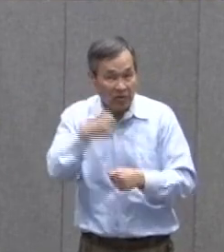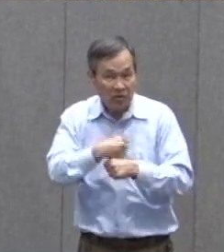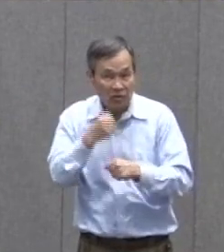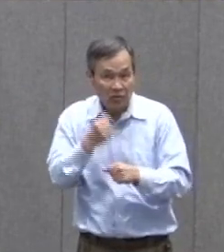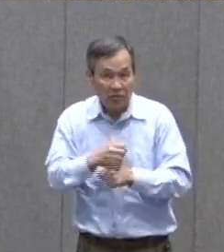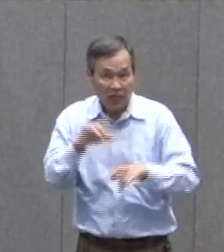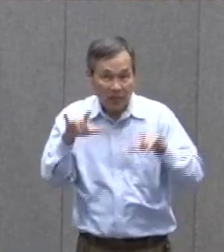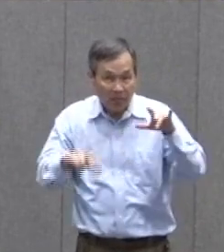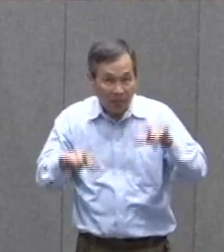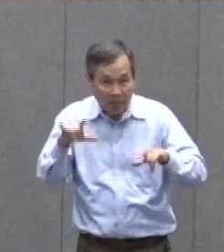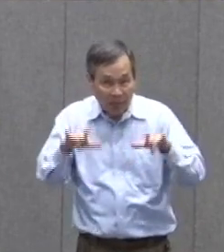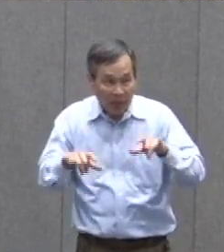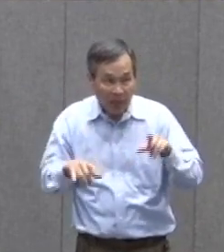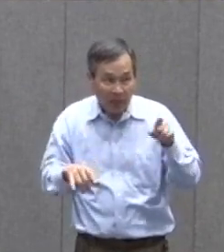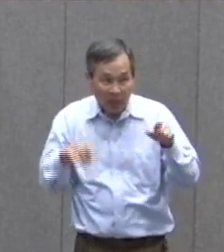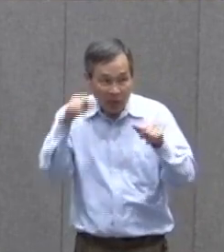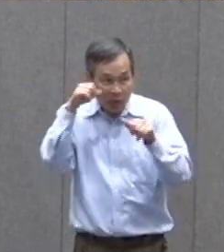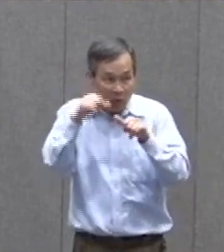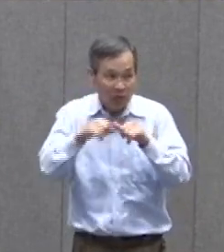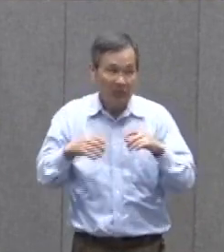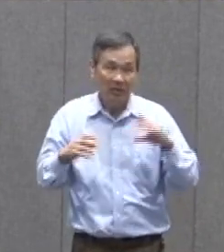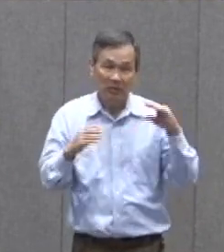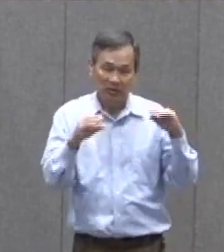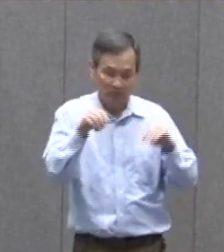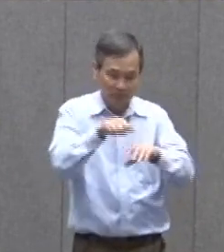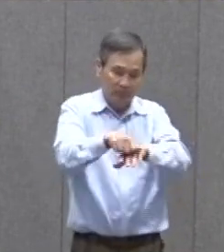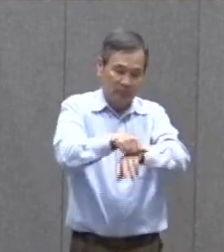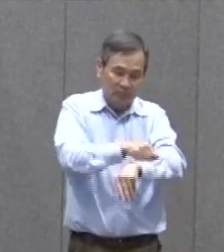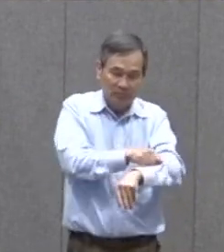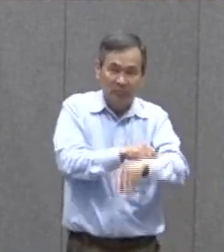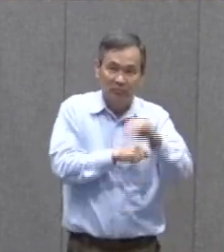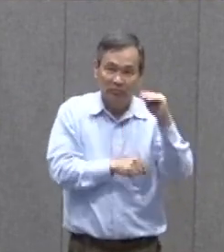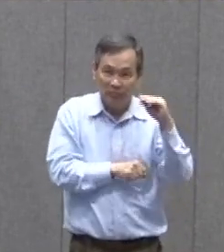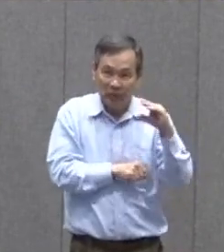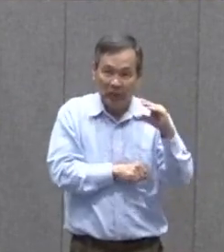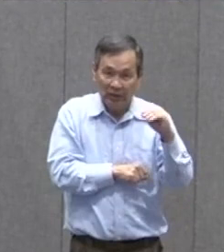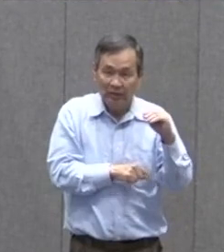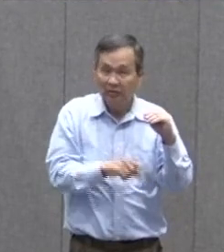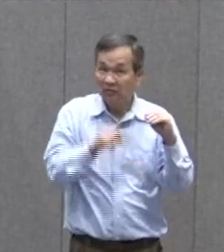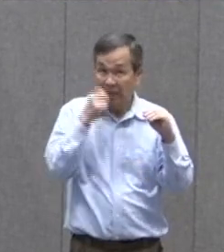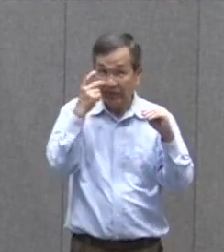I don't know if you remember my little snakey guy. If you didn't see our show yesterday,